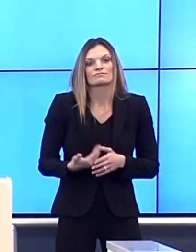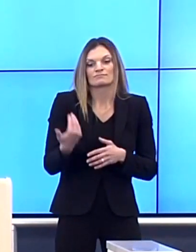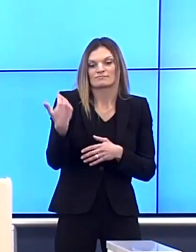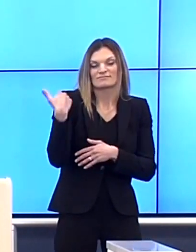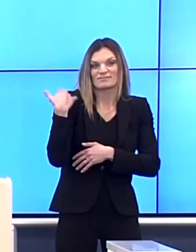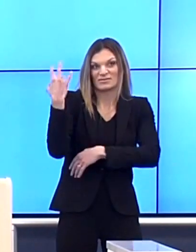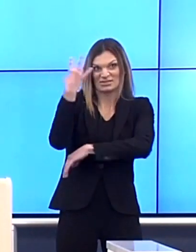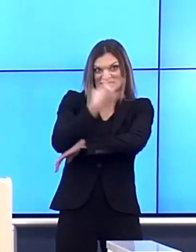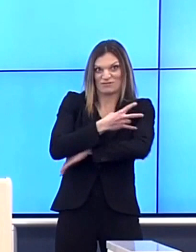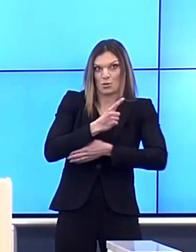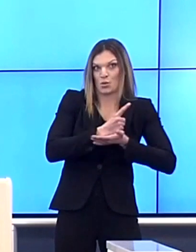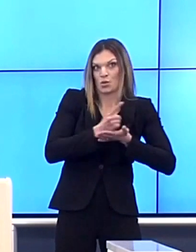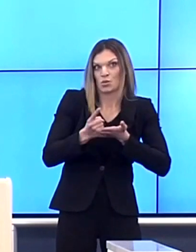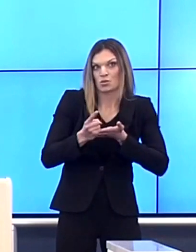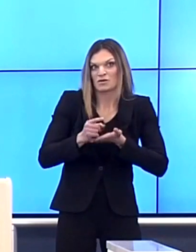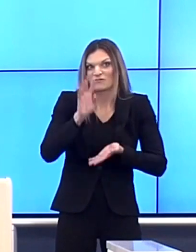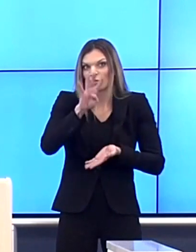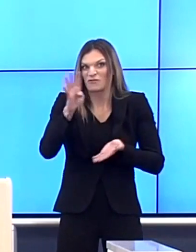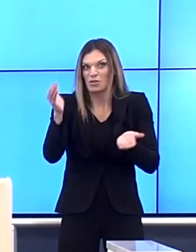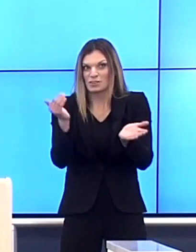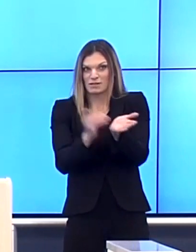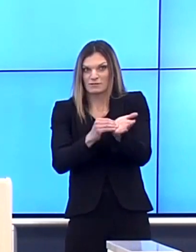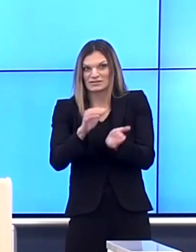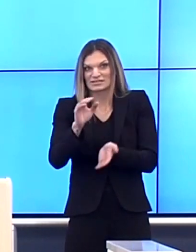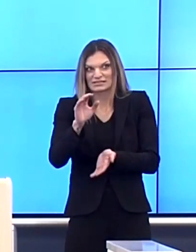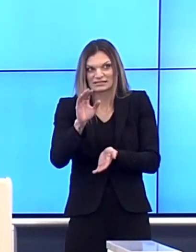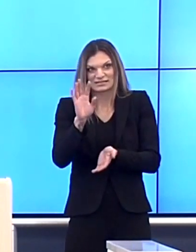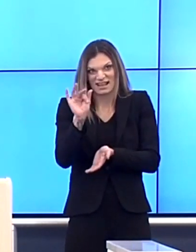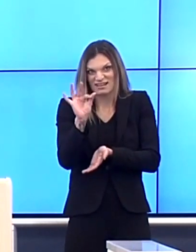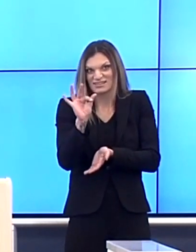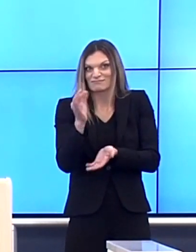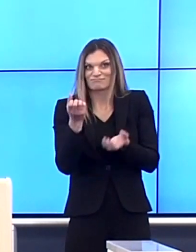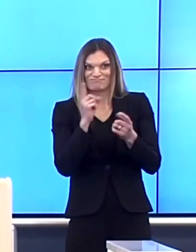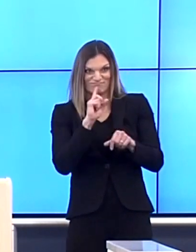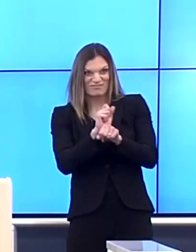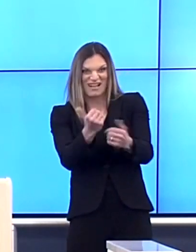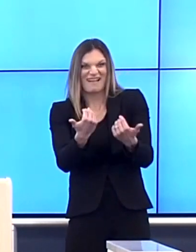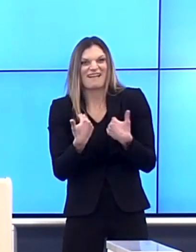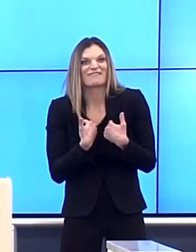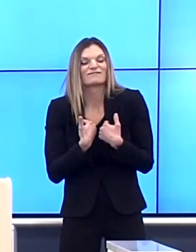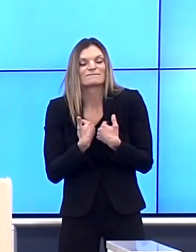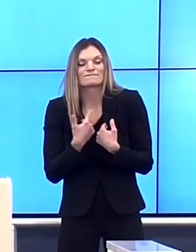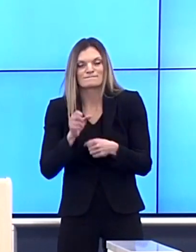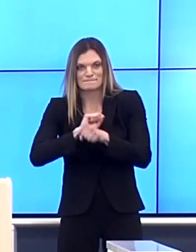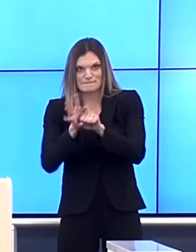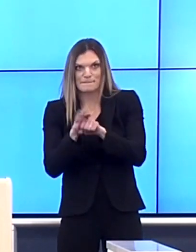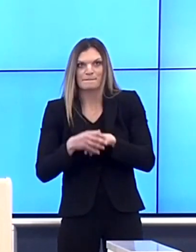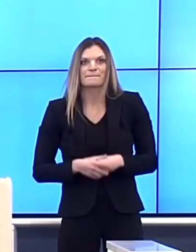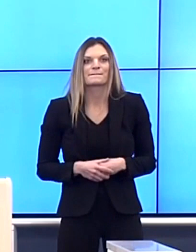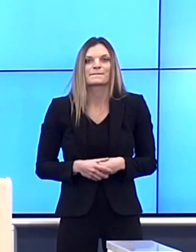7,994 DEATHS DUE TO COVID-19. IN THE PAST SEVEN DAYS, WE’VE IN THE PAST SEVEN DAYS, WE’VE ANNOUNCED A TOTAL OF 44,019 MORE ANNOUNCED A TOTAL OF 44,019 MORE CASES.